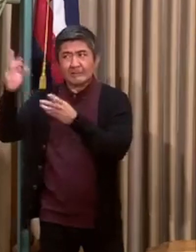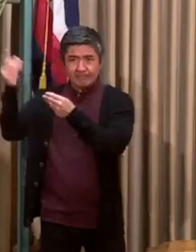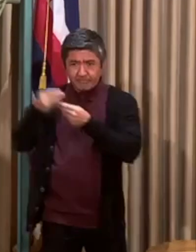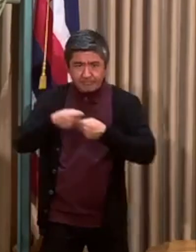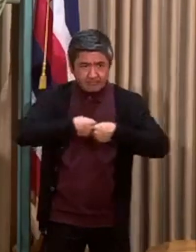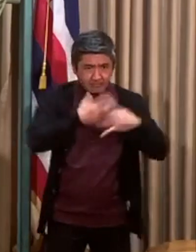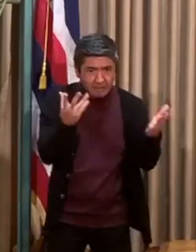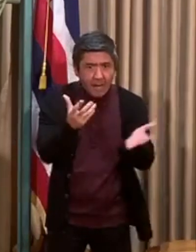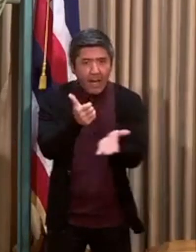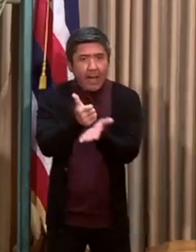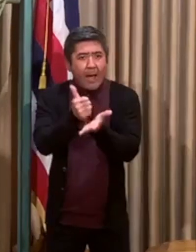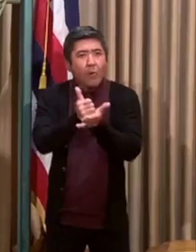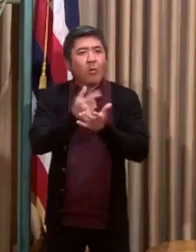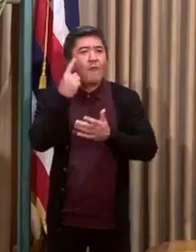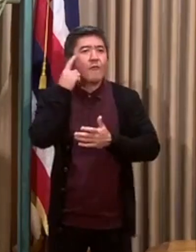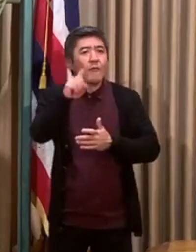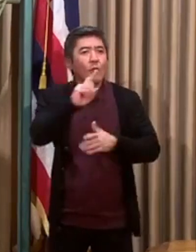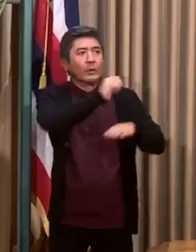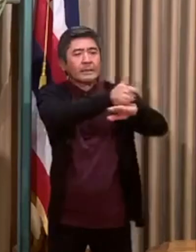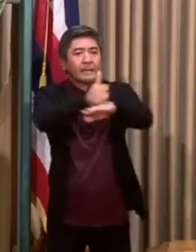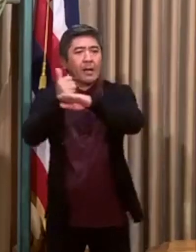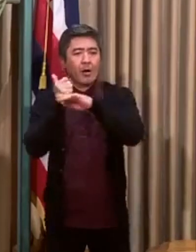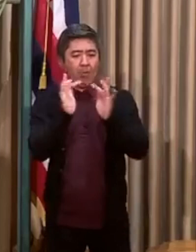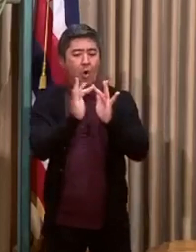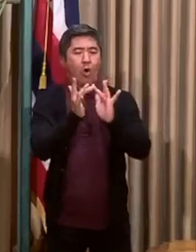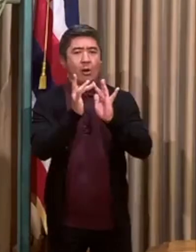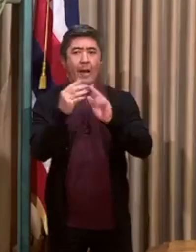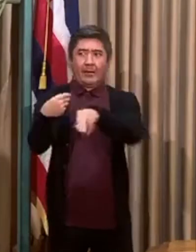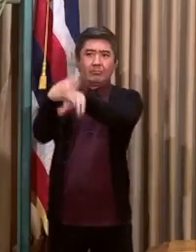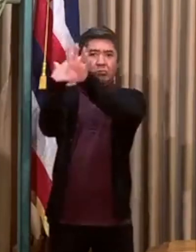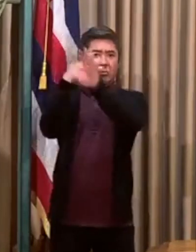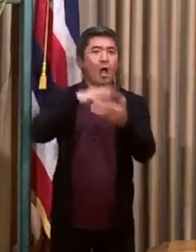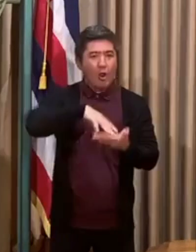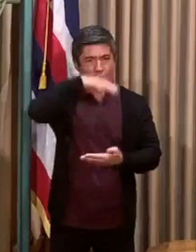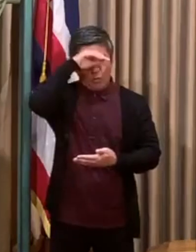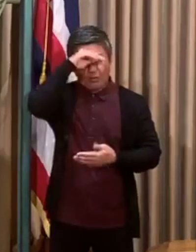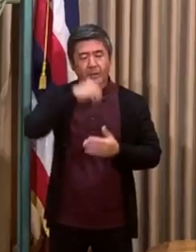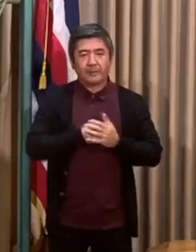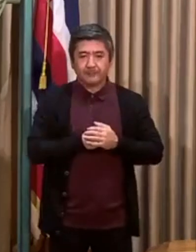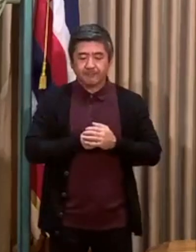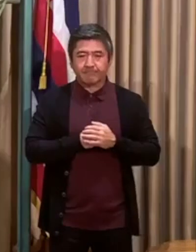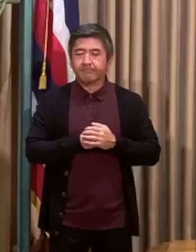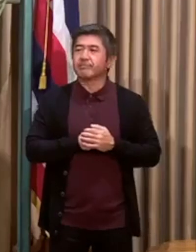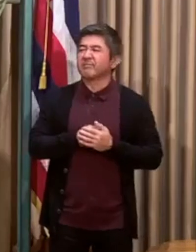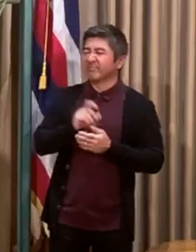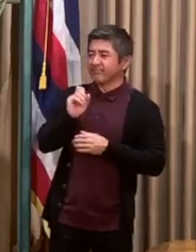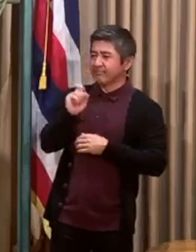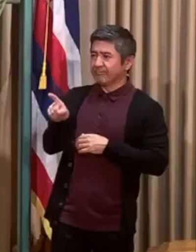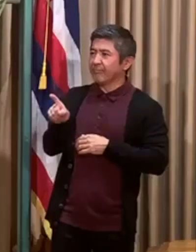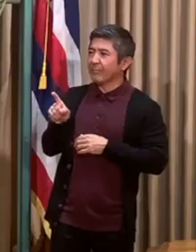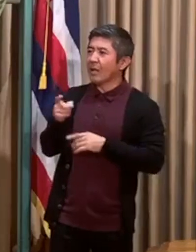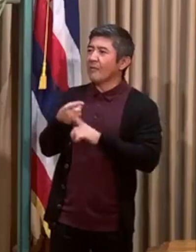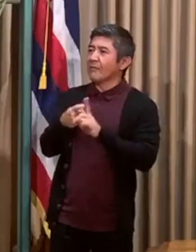so it's a very appropriate use of those funds. *Off-screen* Dr. Lassner, another question for you. This is from Lauren Day, KHON.